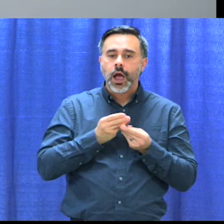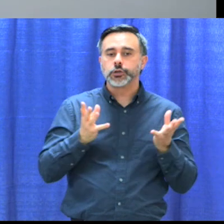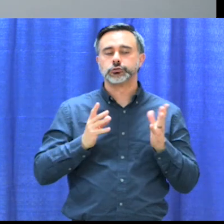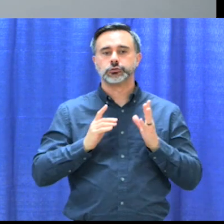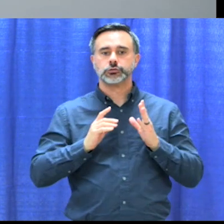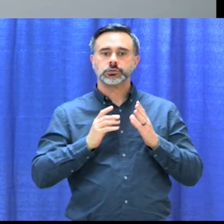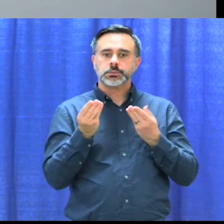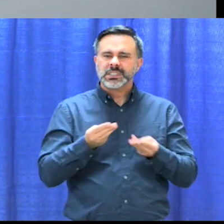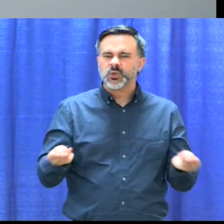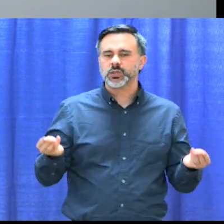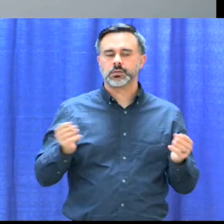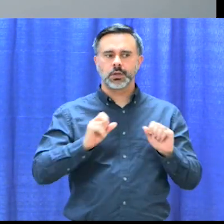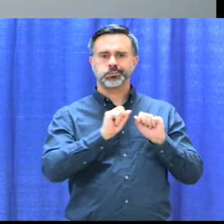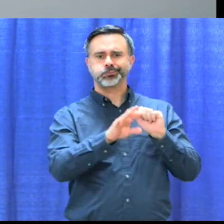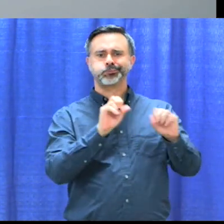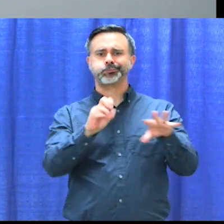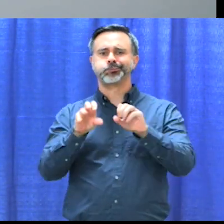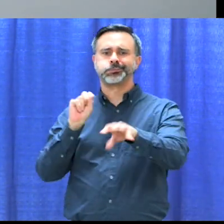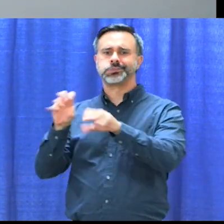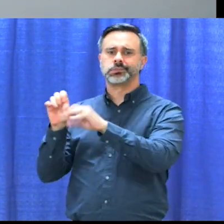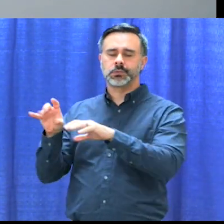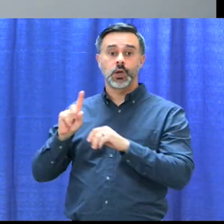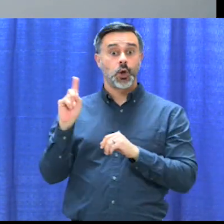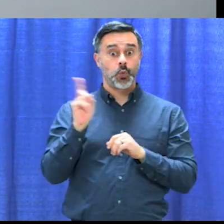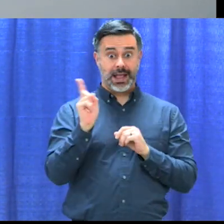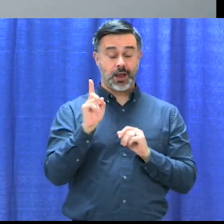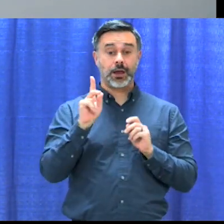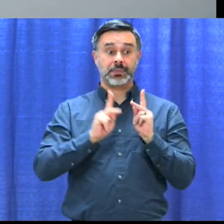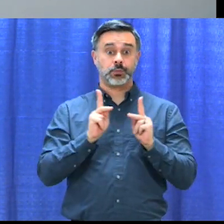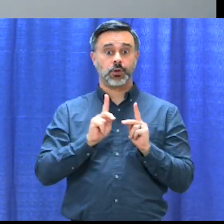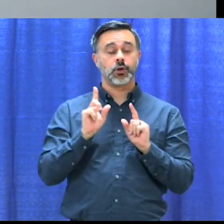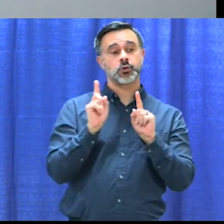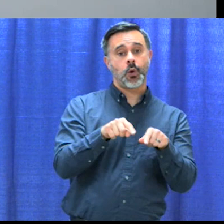have outreach where they have people picking up food to make sure that anybody that's driving